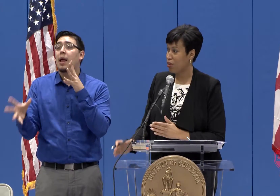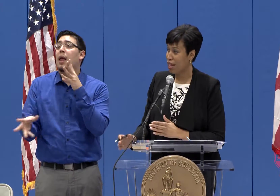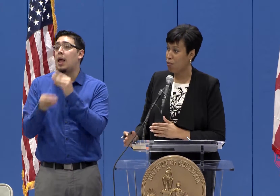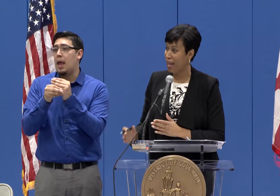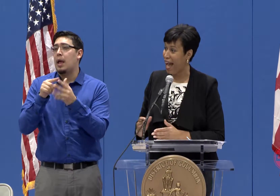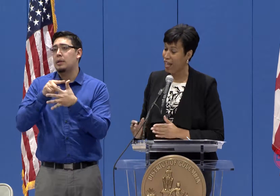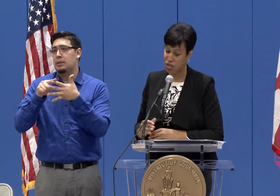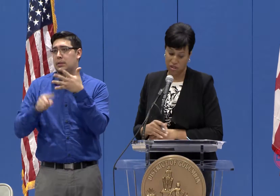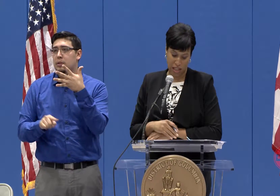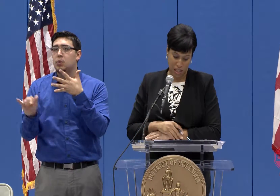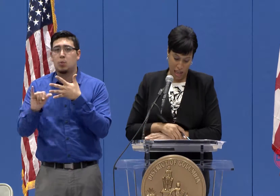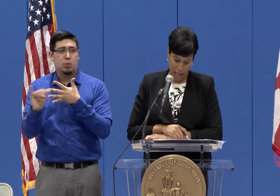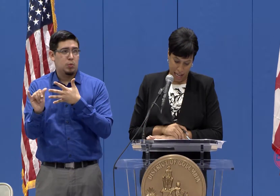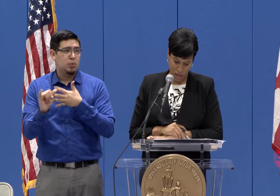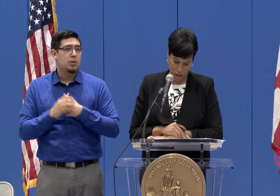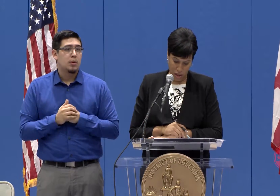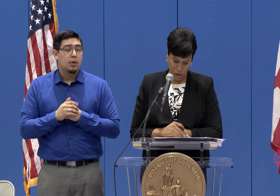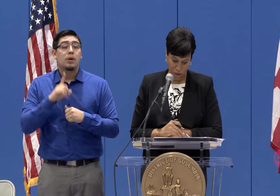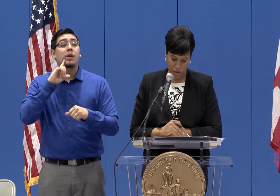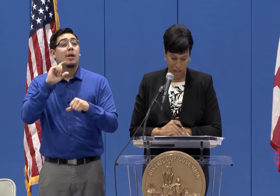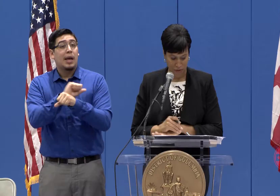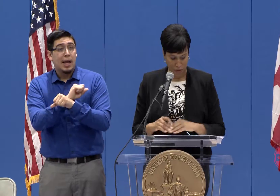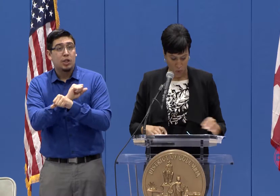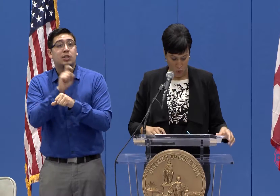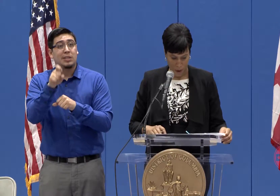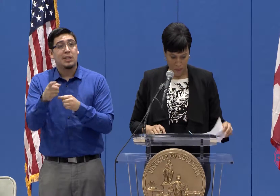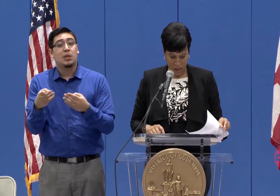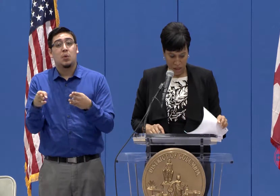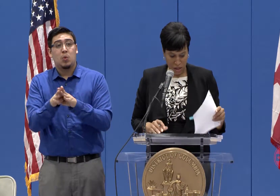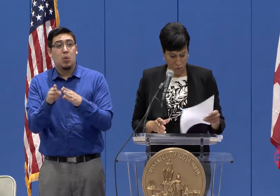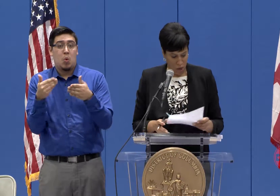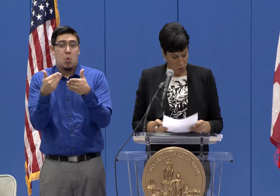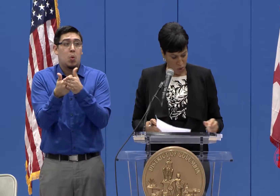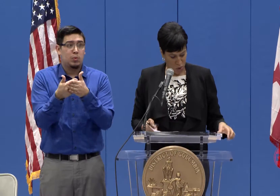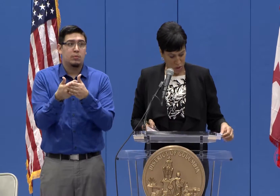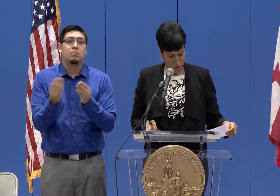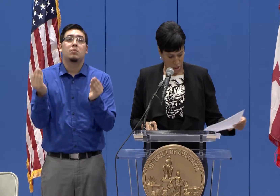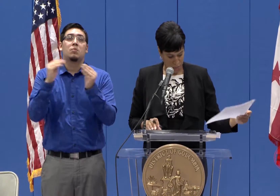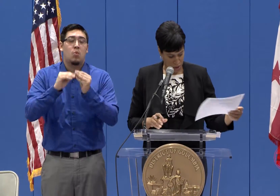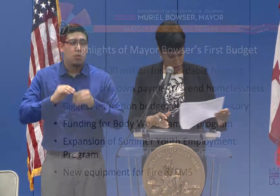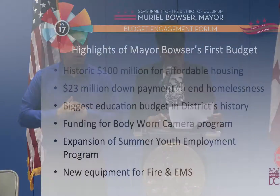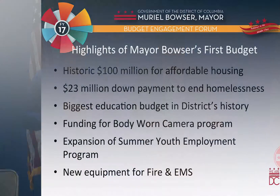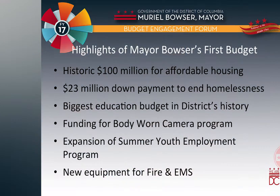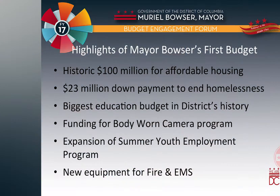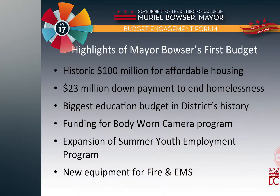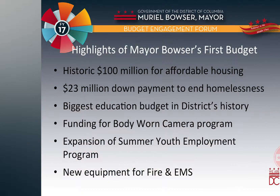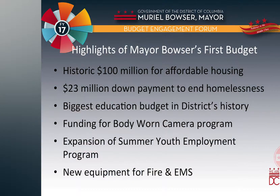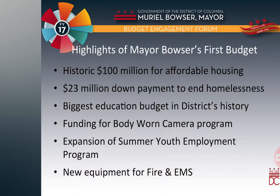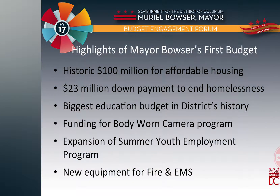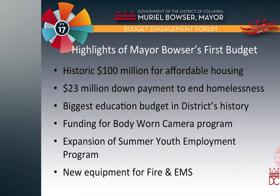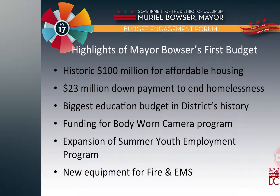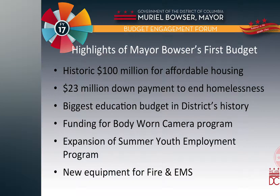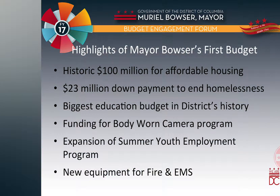SO WE ACTUALLY HAD TO CLOSE EVEN MORE. SO WHAT WERE SOME OF THOSE PRIORITIES?